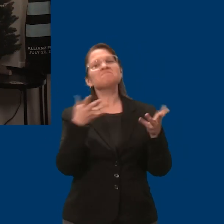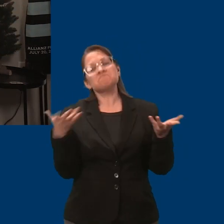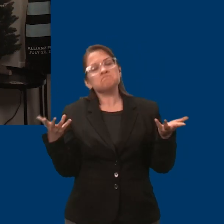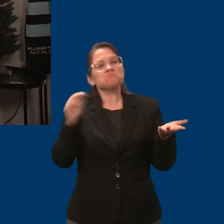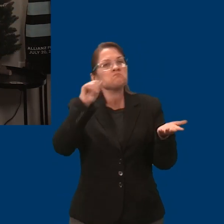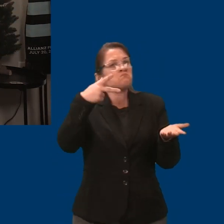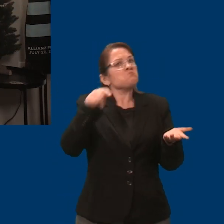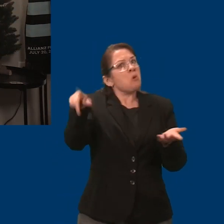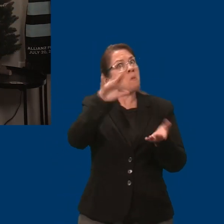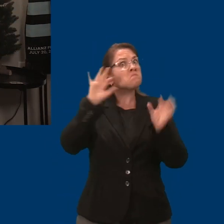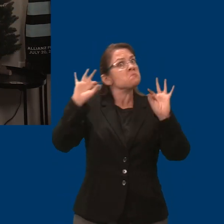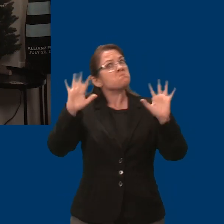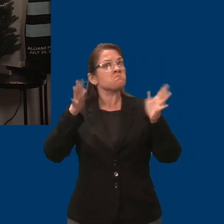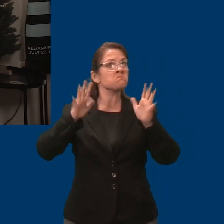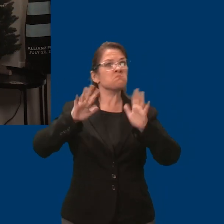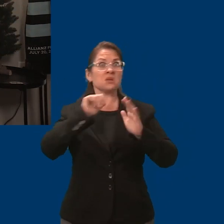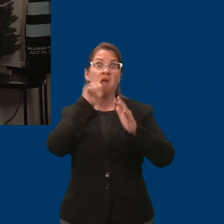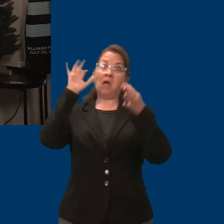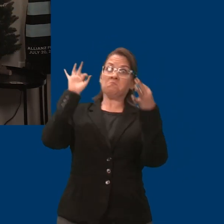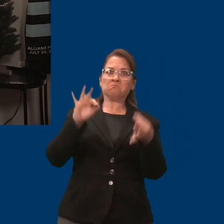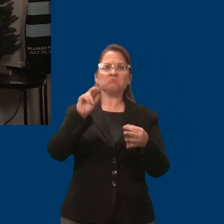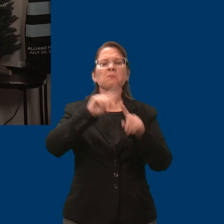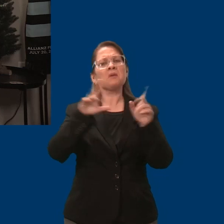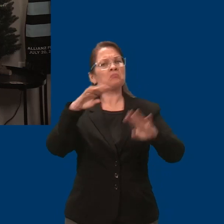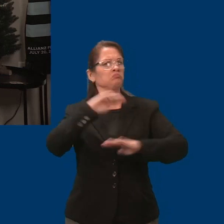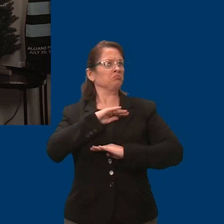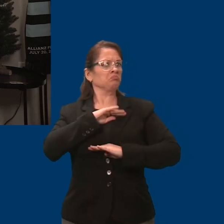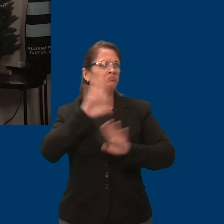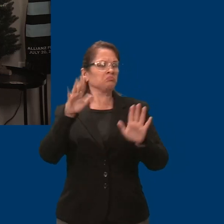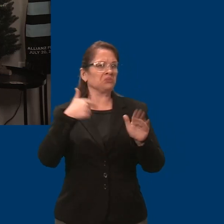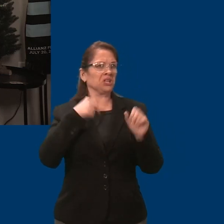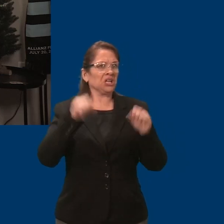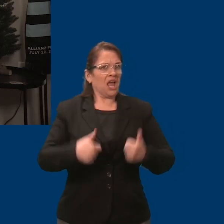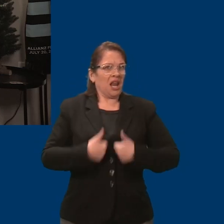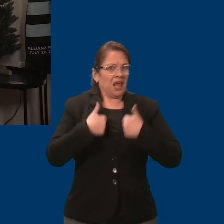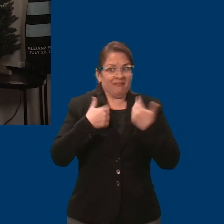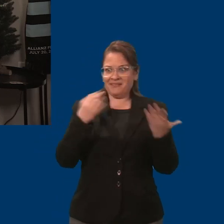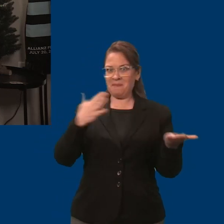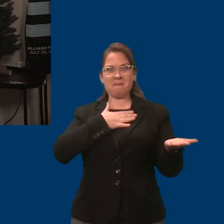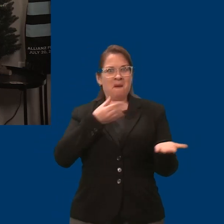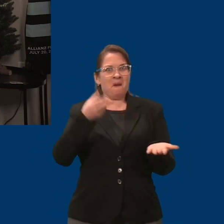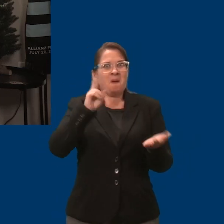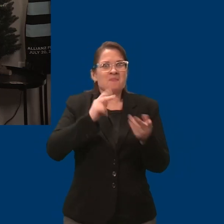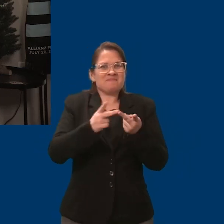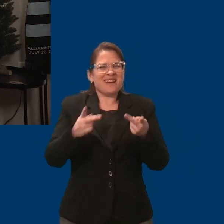And it's mine. It's important to know the only reason I am in this apartment